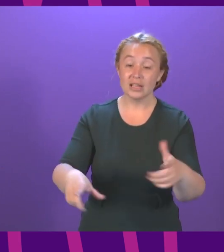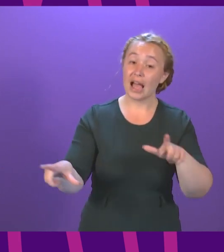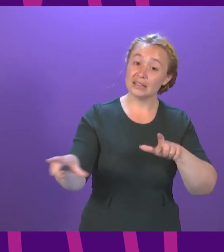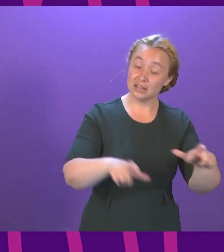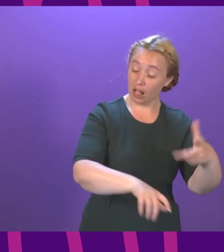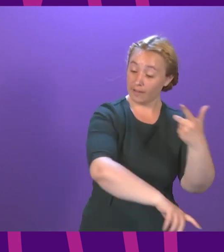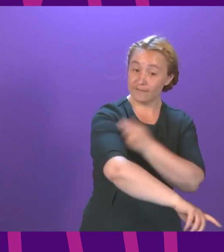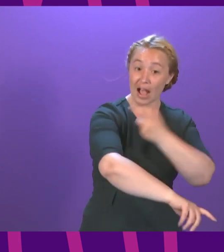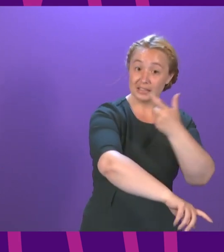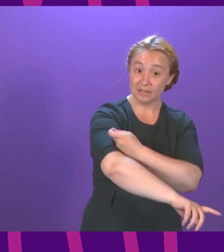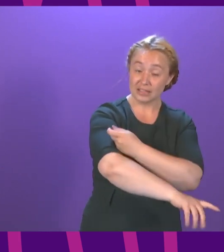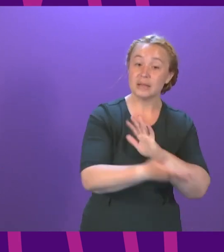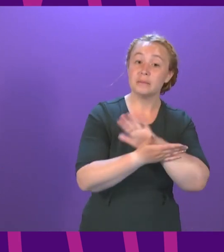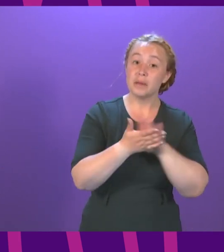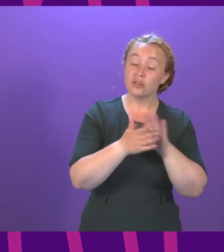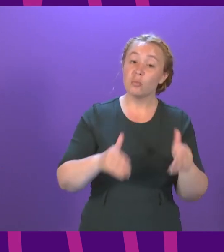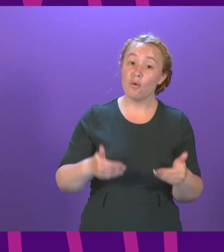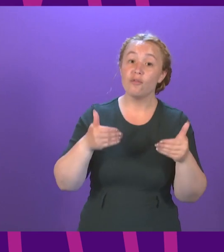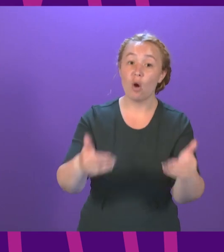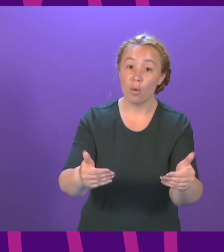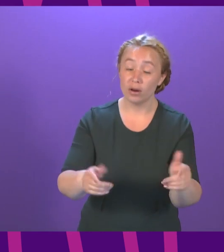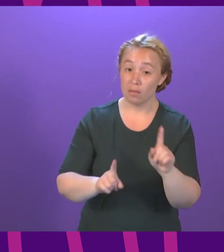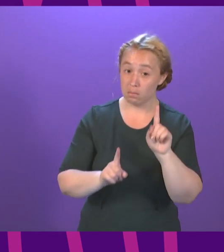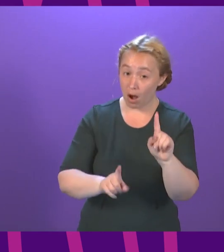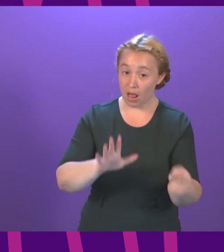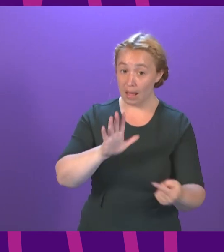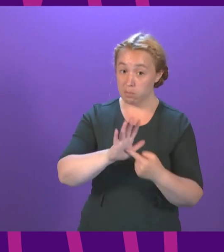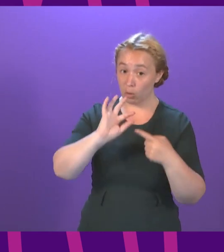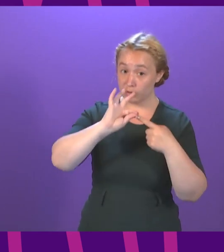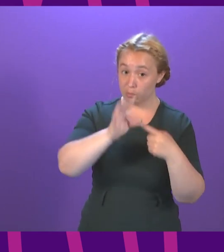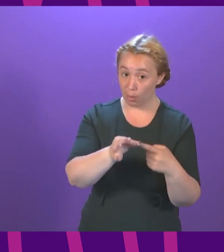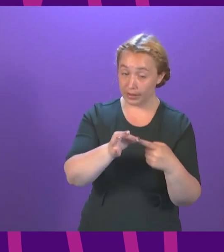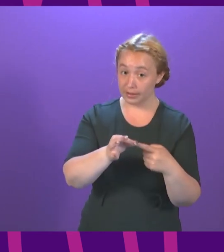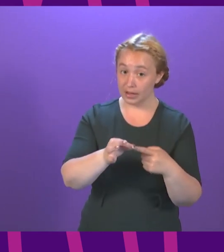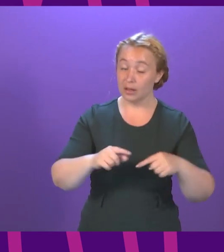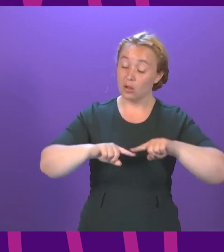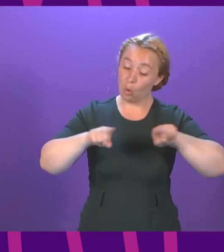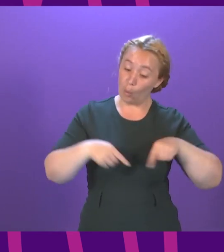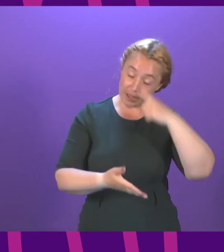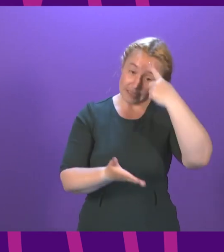it is a critically important point—we are choosing to do that at a responsible pace,